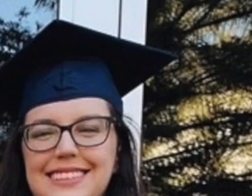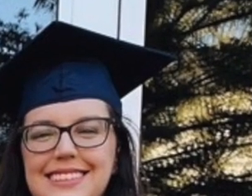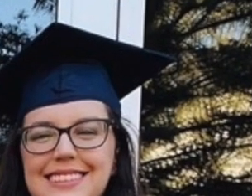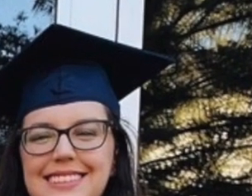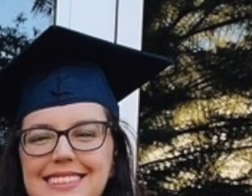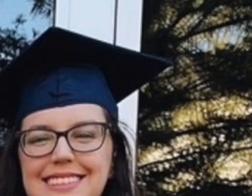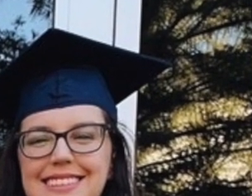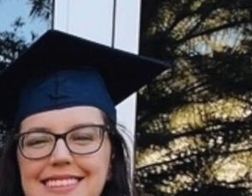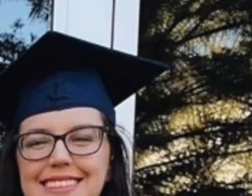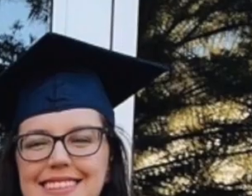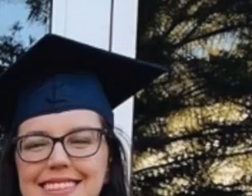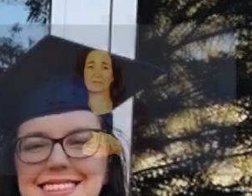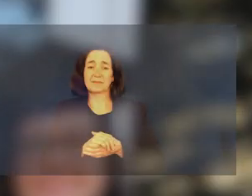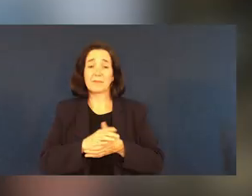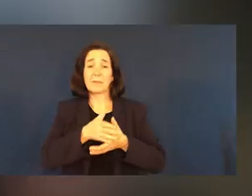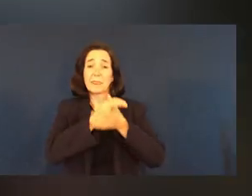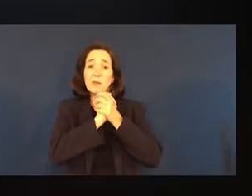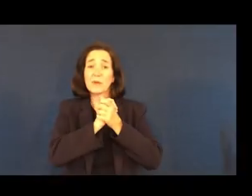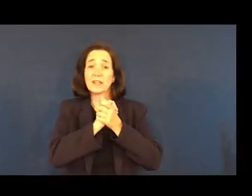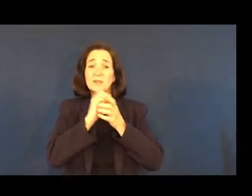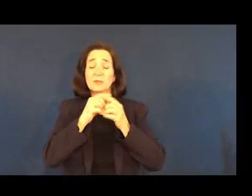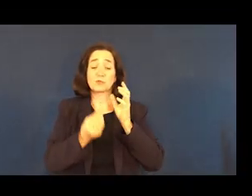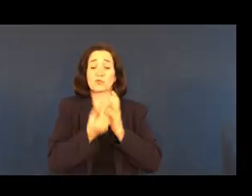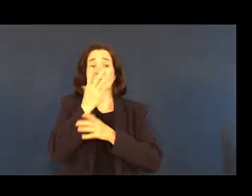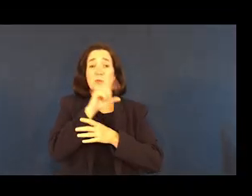Congratulations to the spring 2020 graduating Buccaneers.